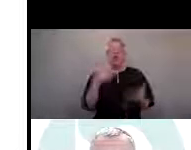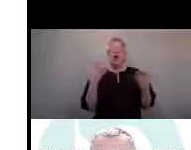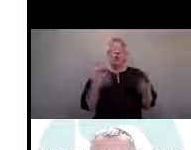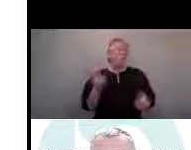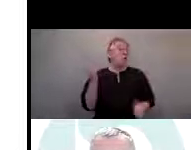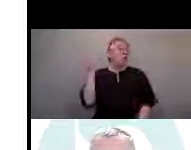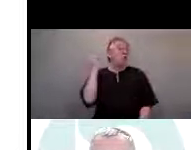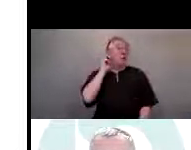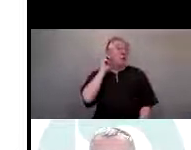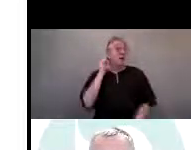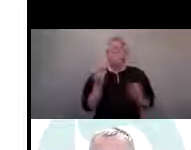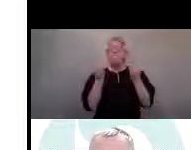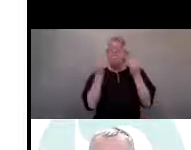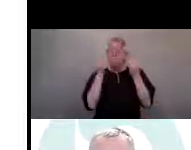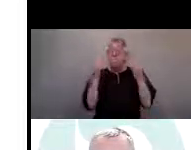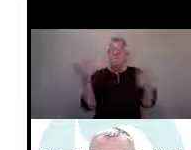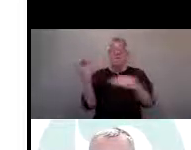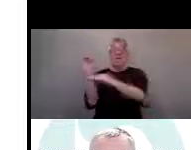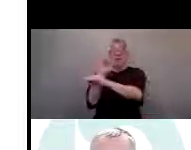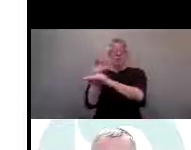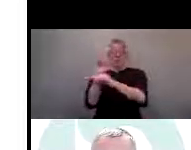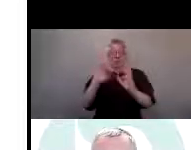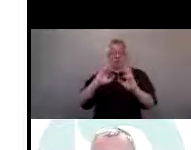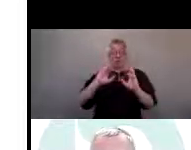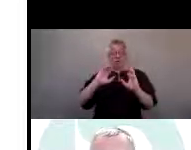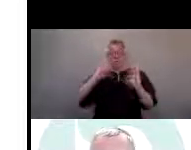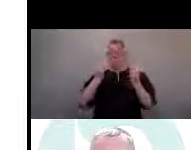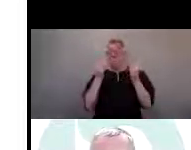. You might be surprised to learn that cochlear implantation